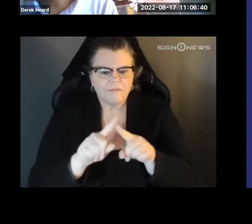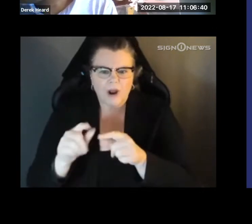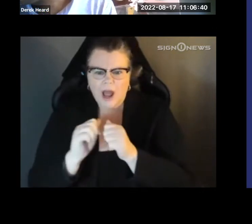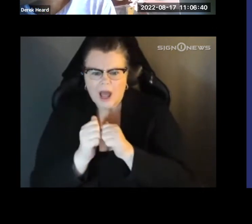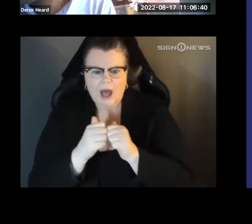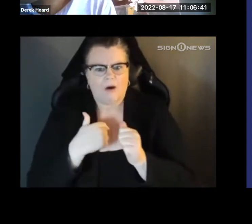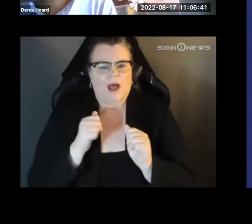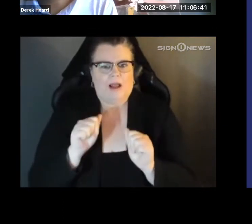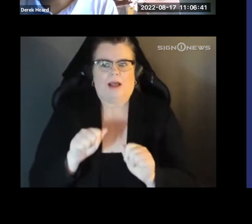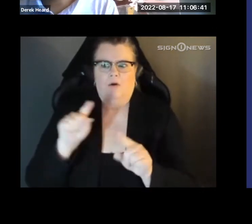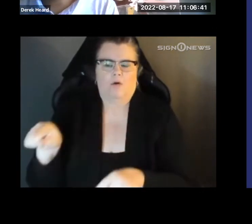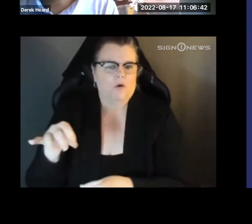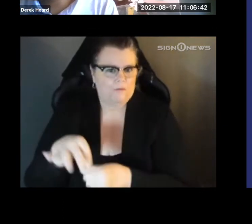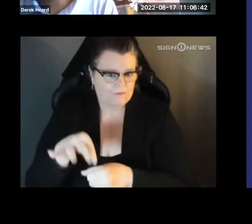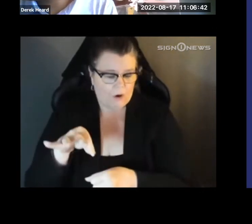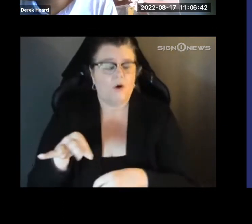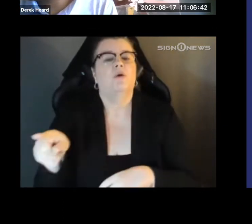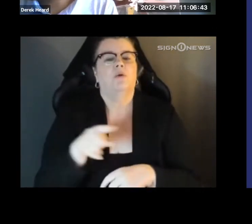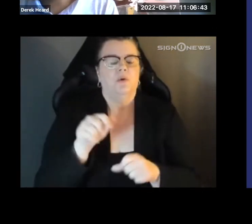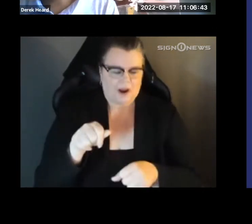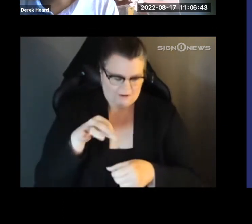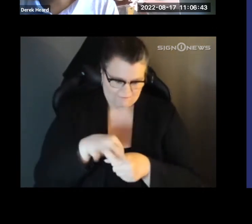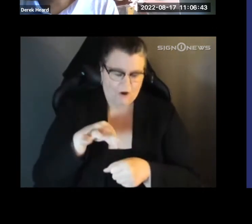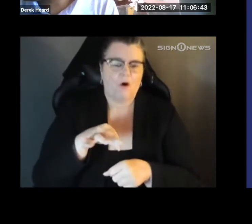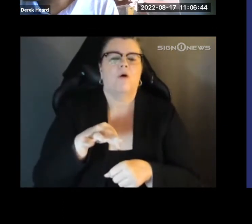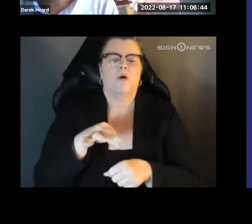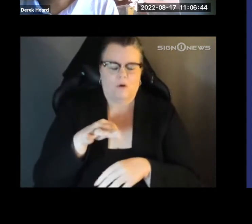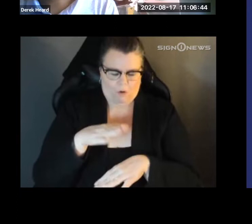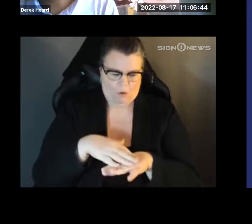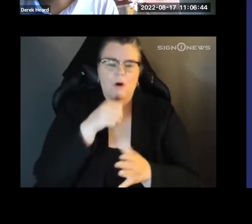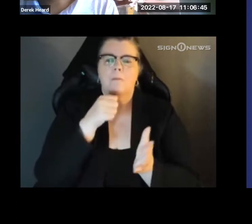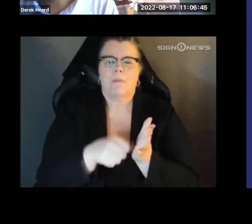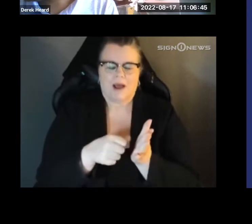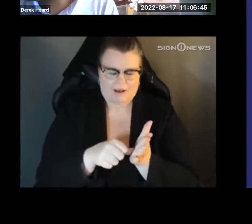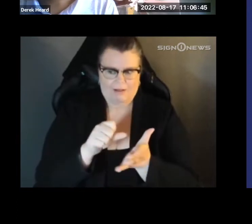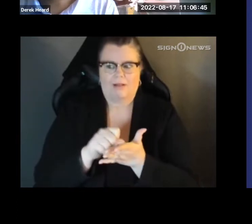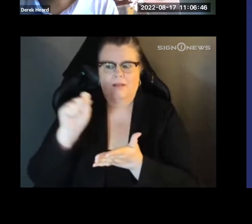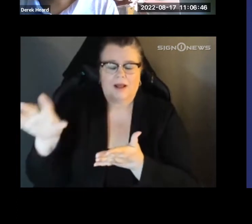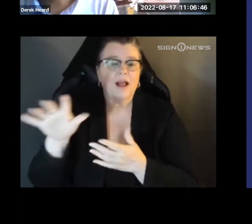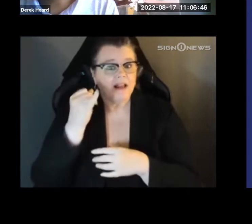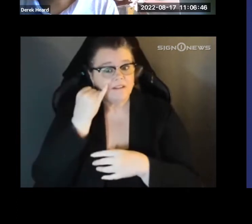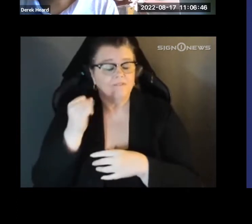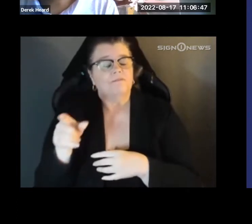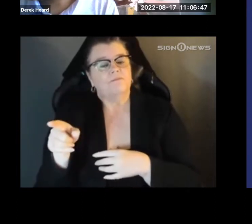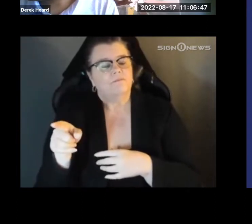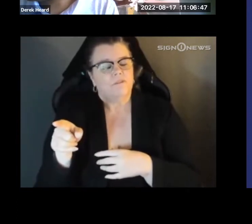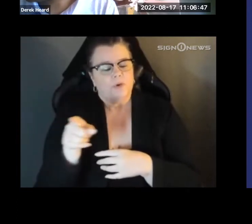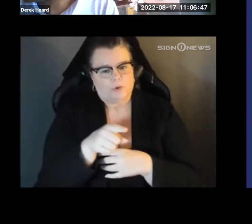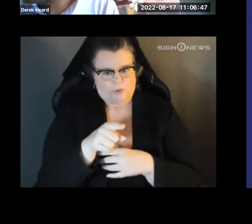you can vote by mail if you request and return and